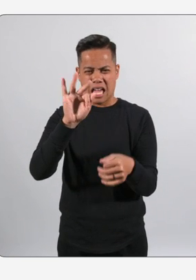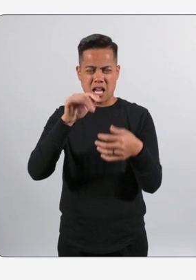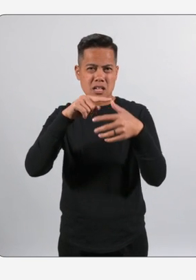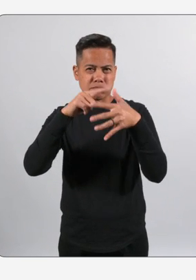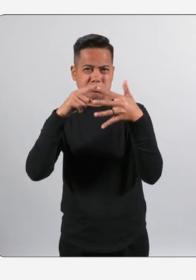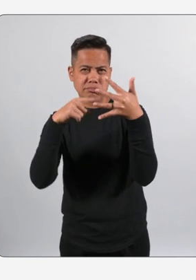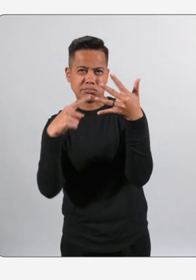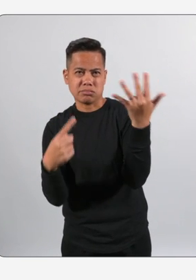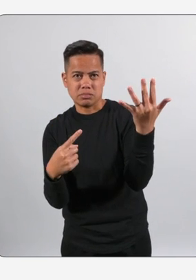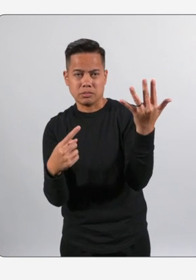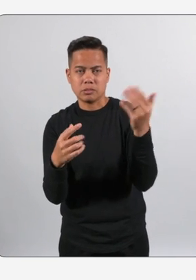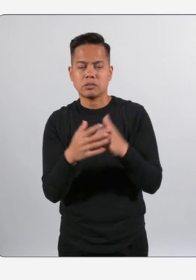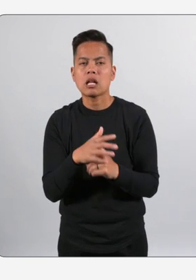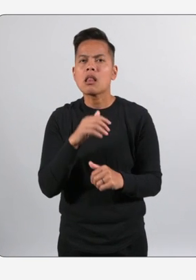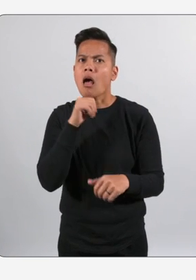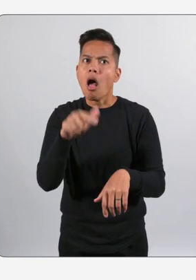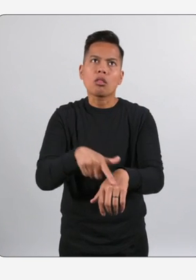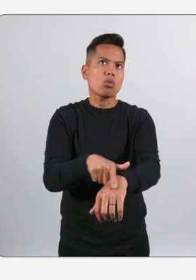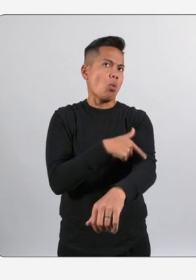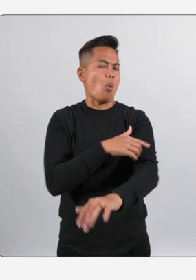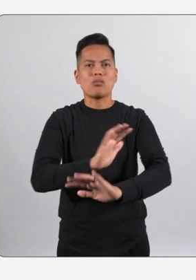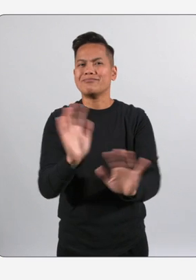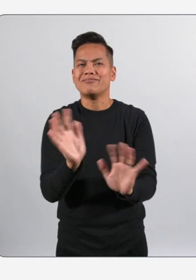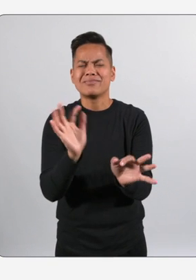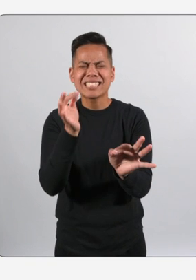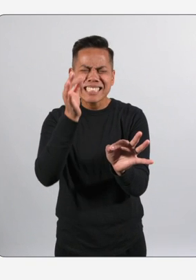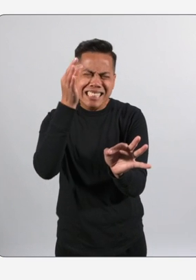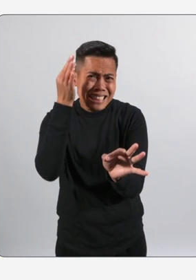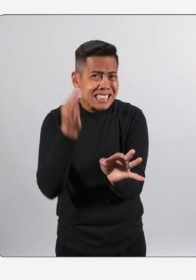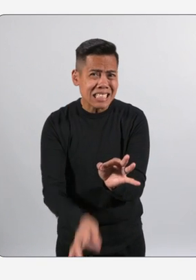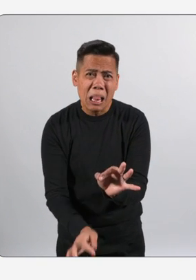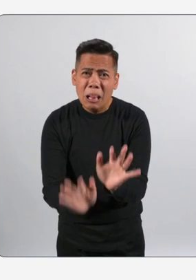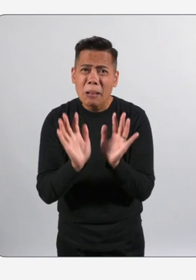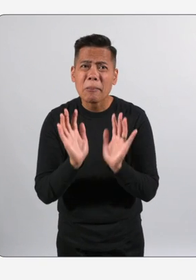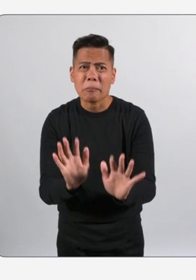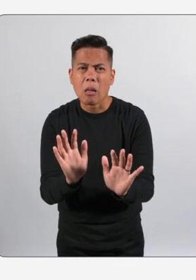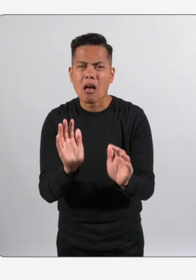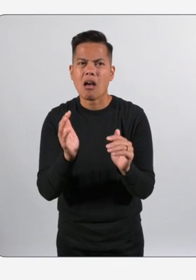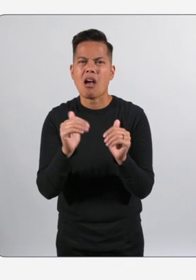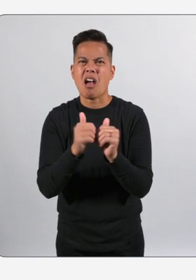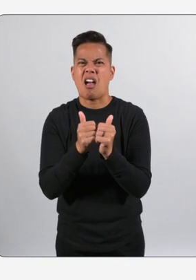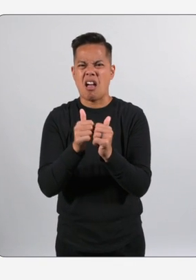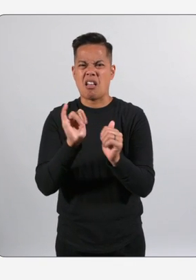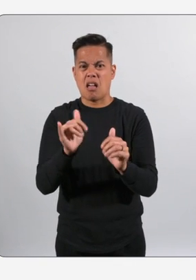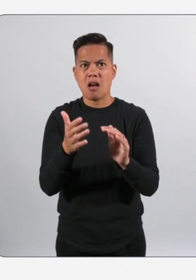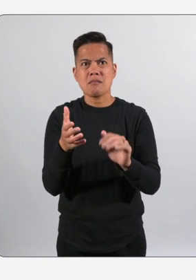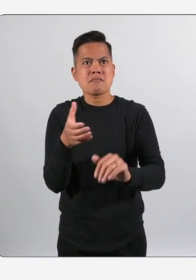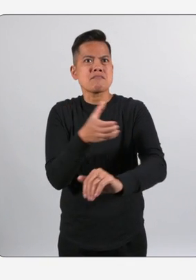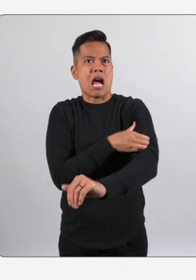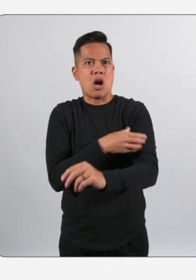process. Trust me. It’s simple steps you can take to unlock the power of AI for